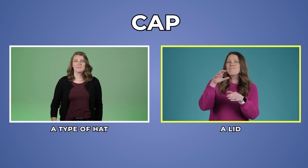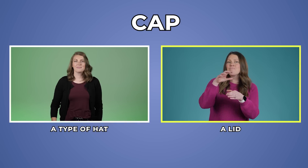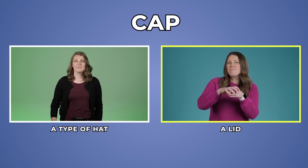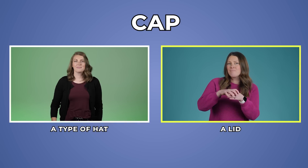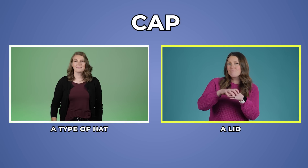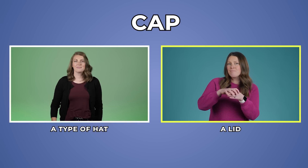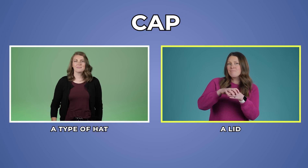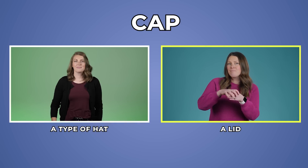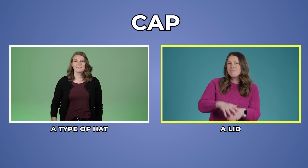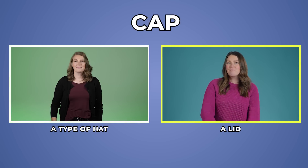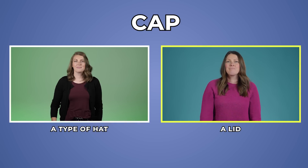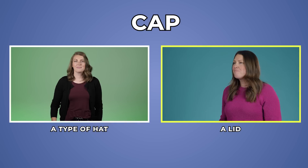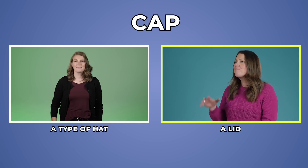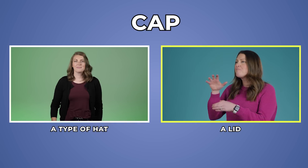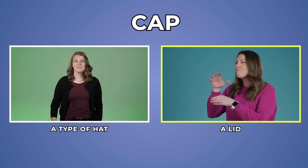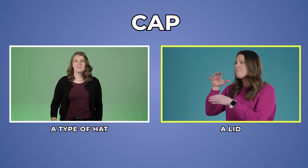A lid.